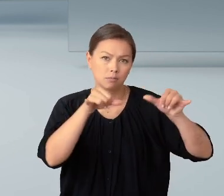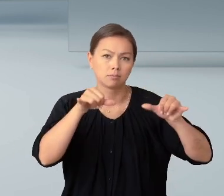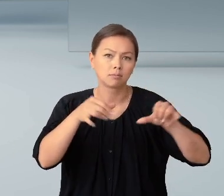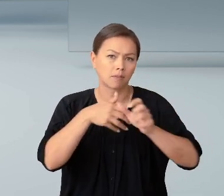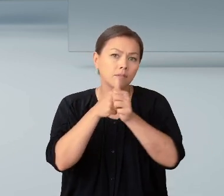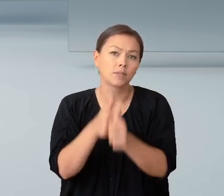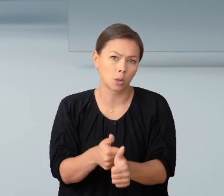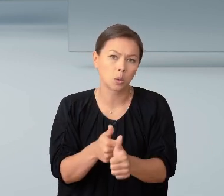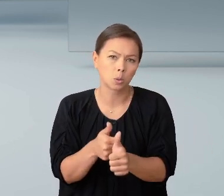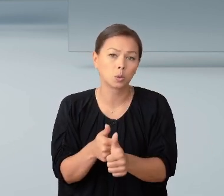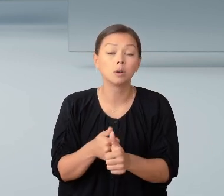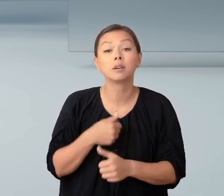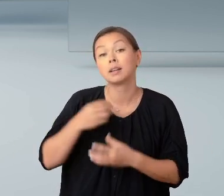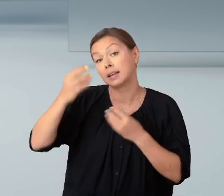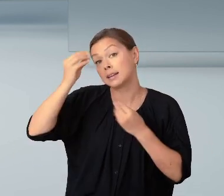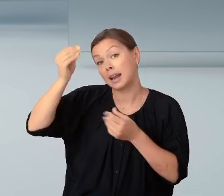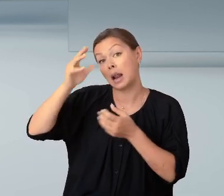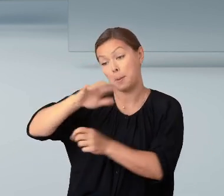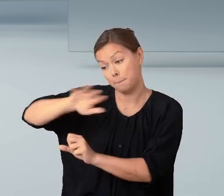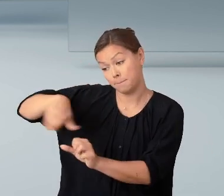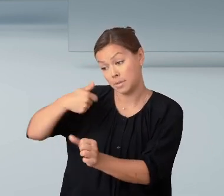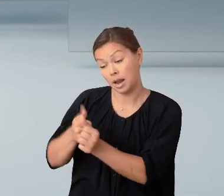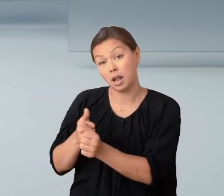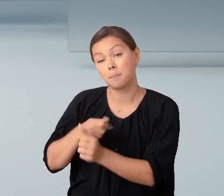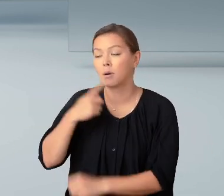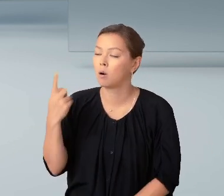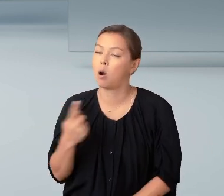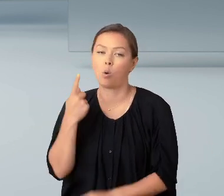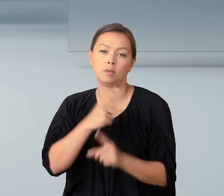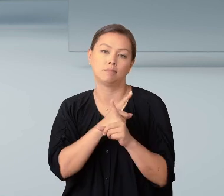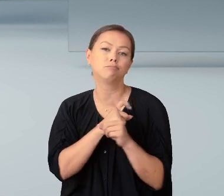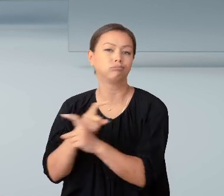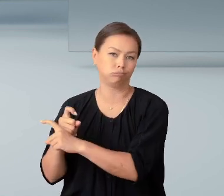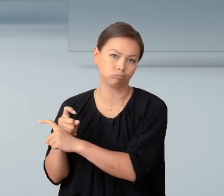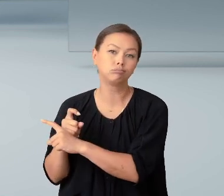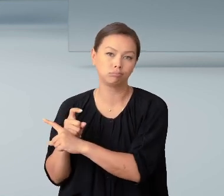Data backups are always encrypted. With over a million customers,